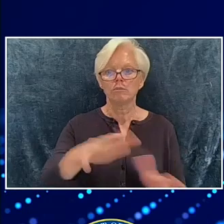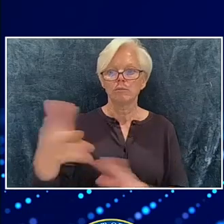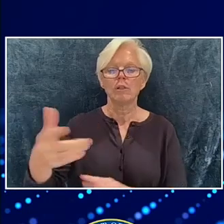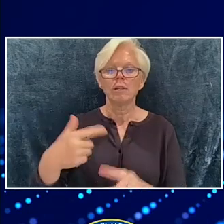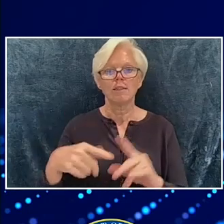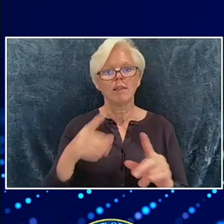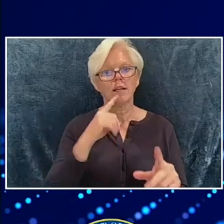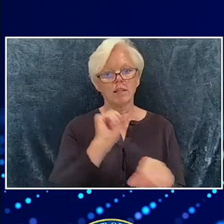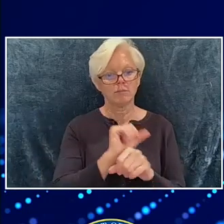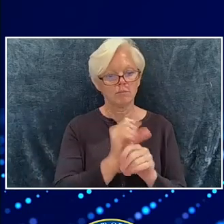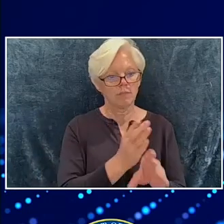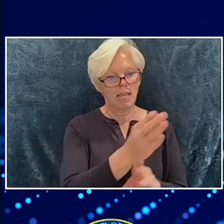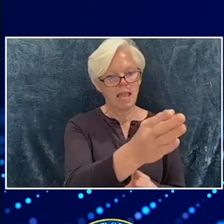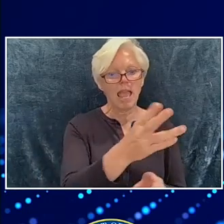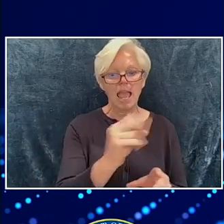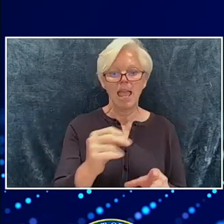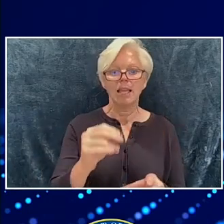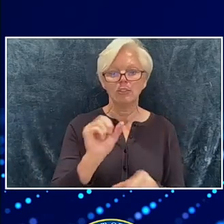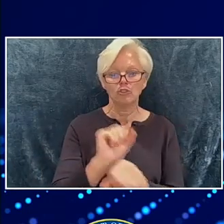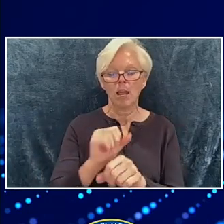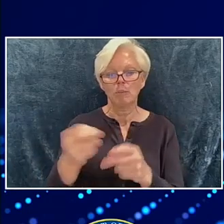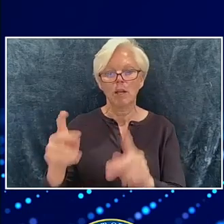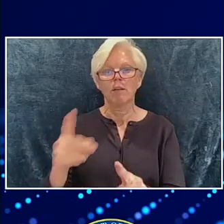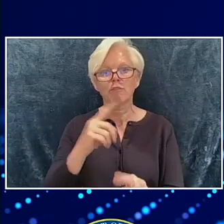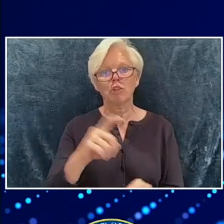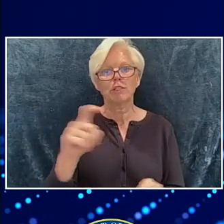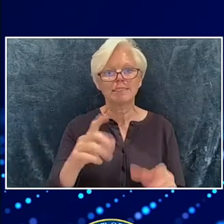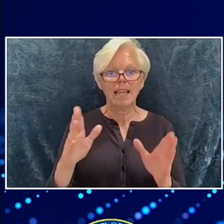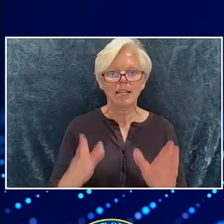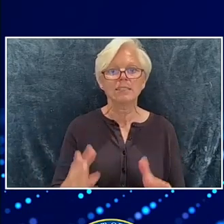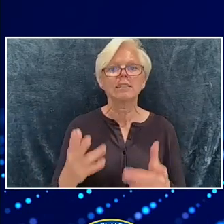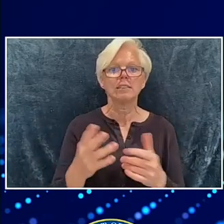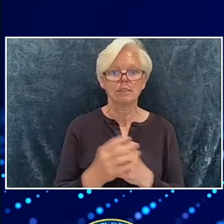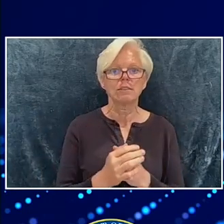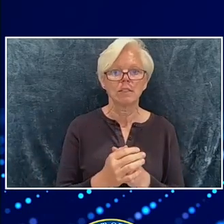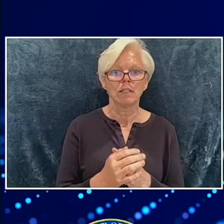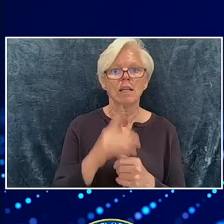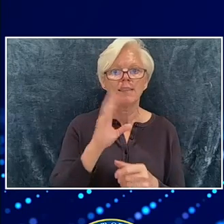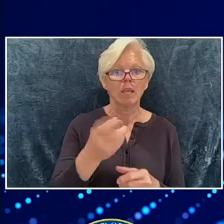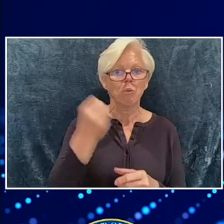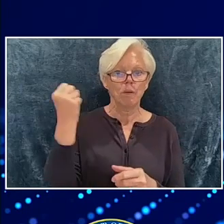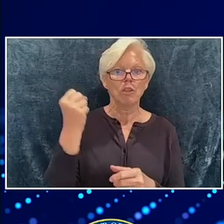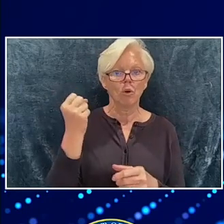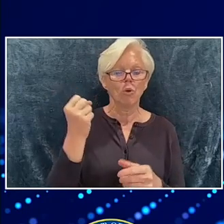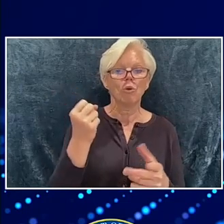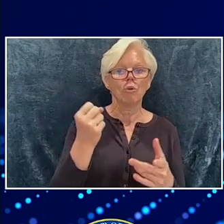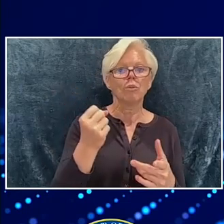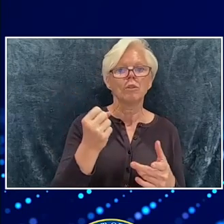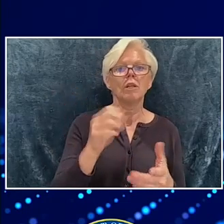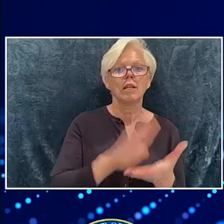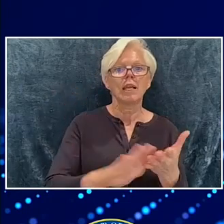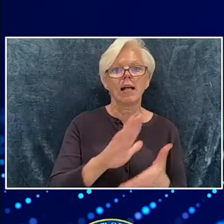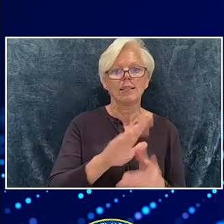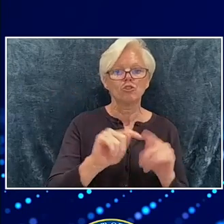Texans to determine the impact of withholding college transcripts on current and former students. Today, I want to discuss how the findings